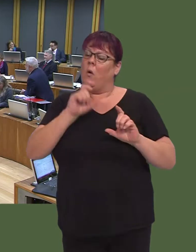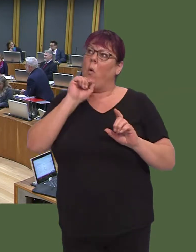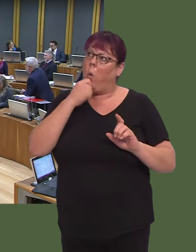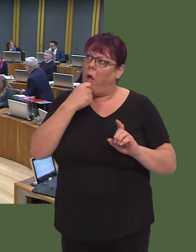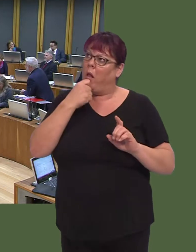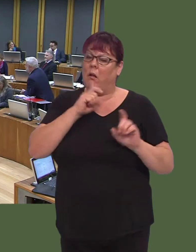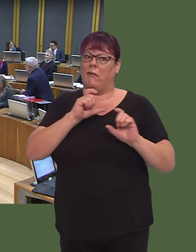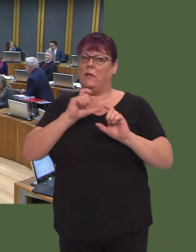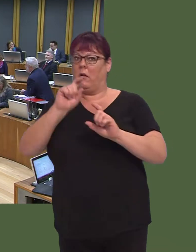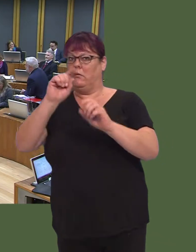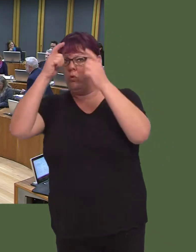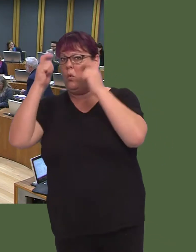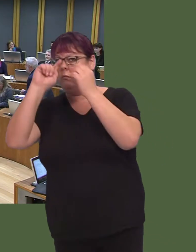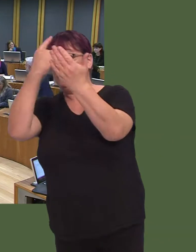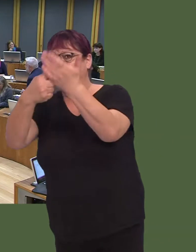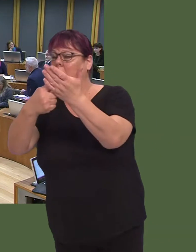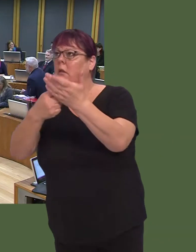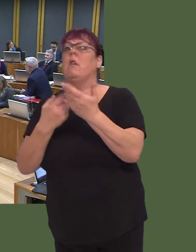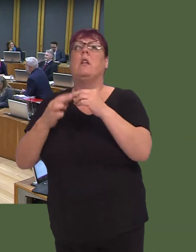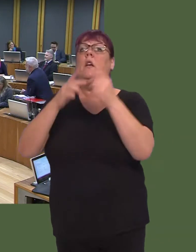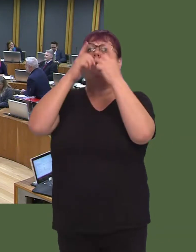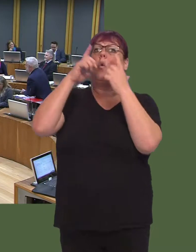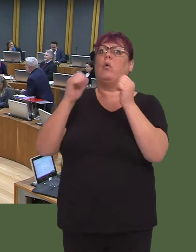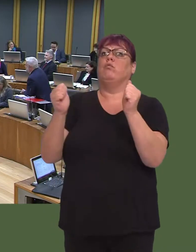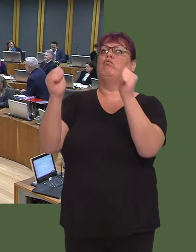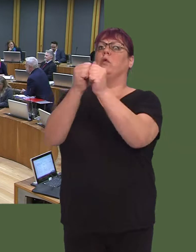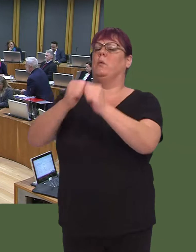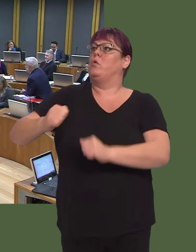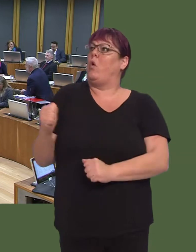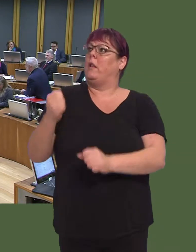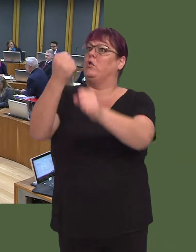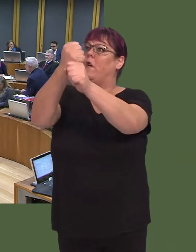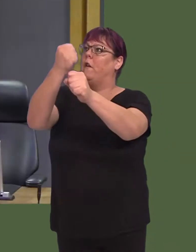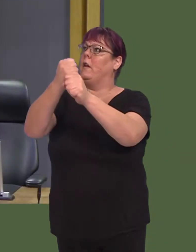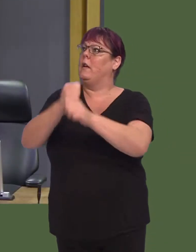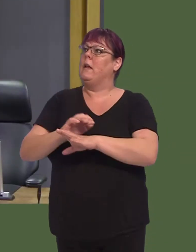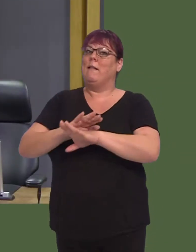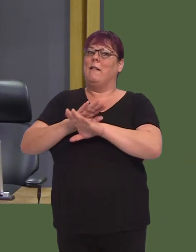abeyance until a ruling is made, and if the court finds in favour of the Scottish Government,